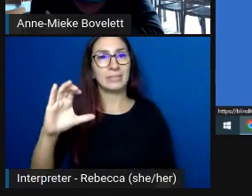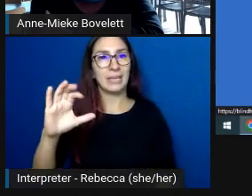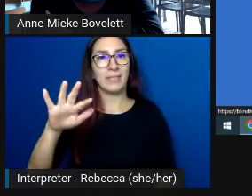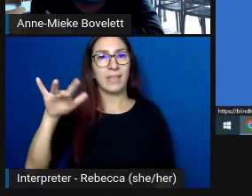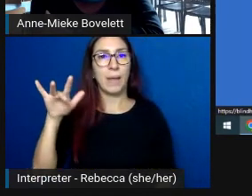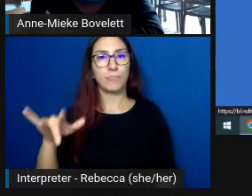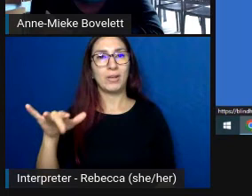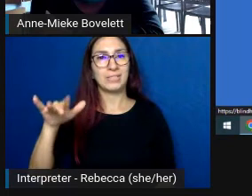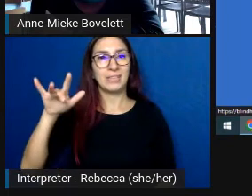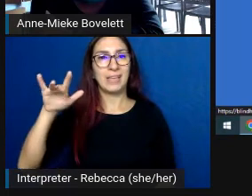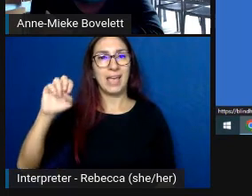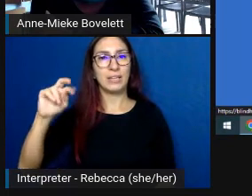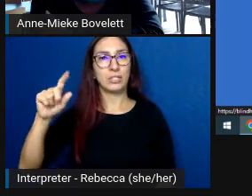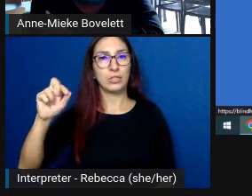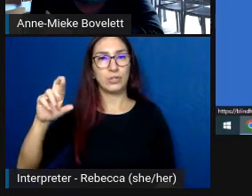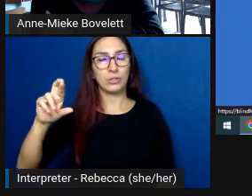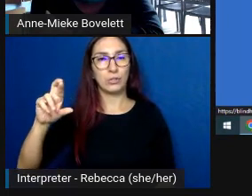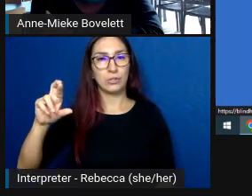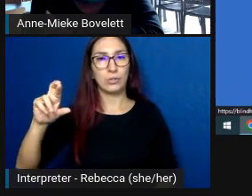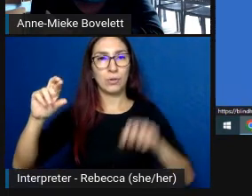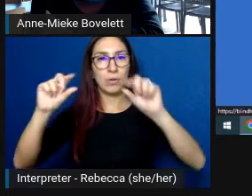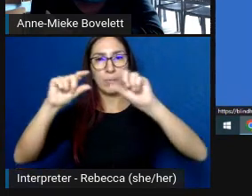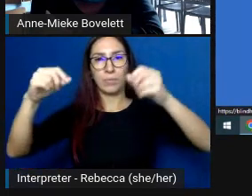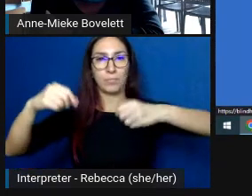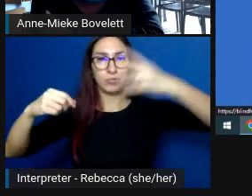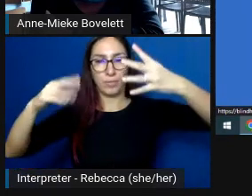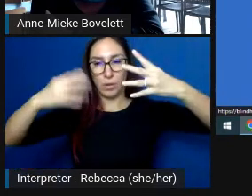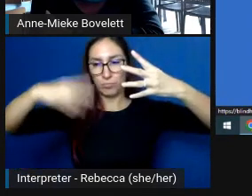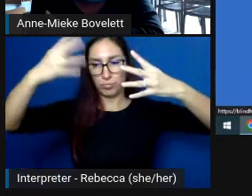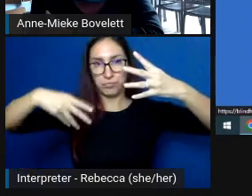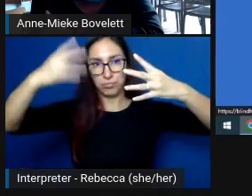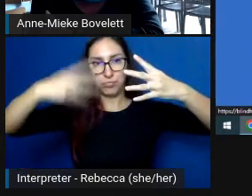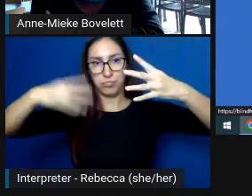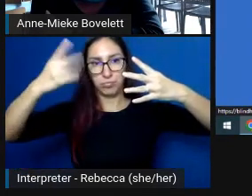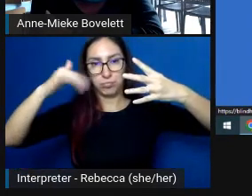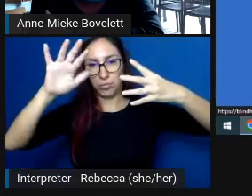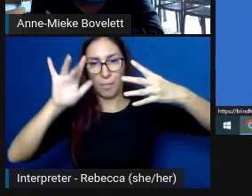[screen reader] Super easy.